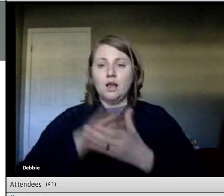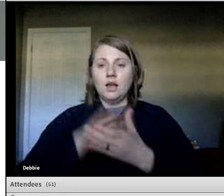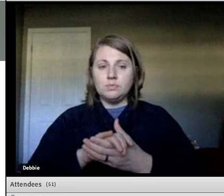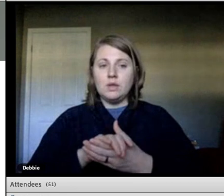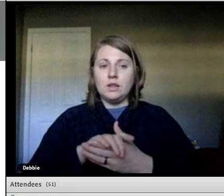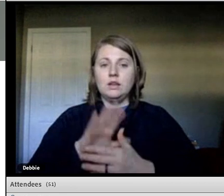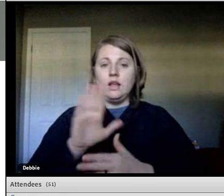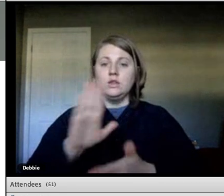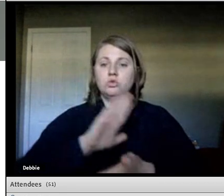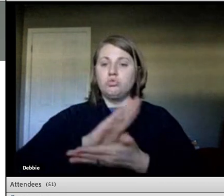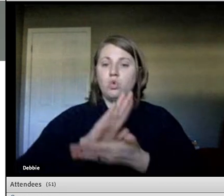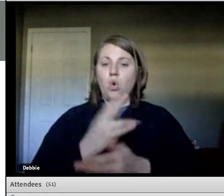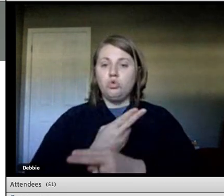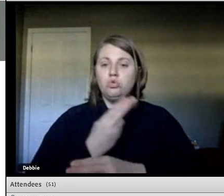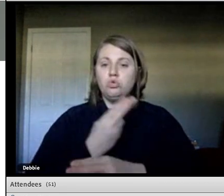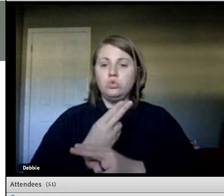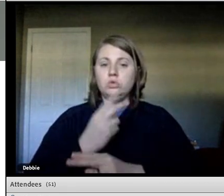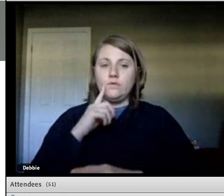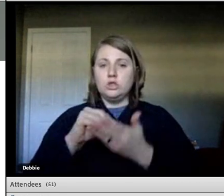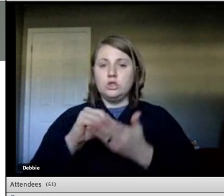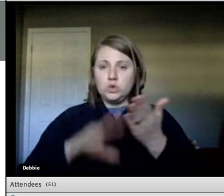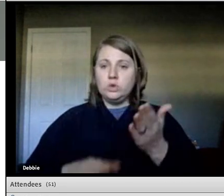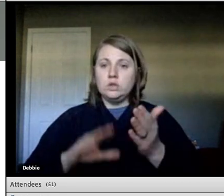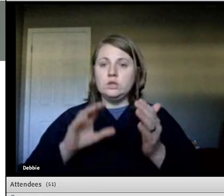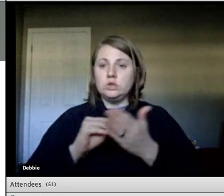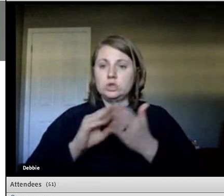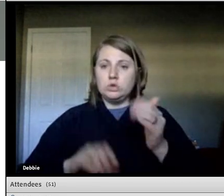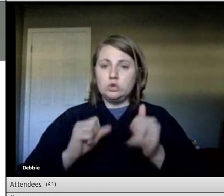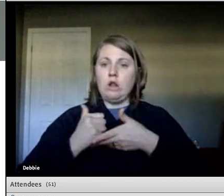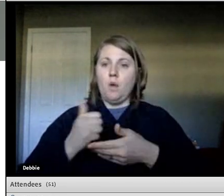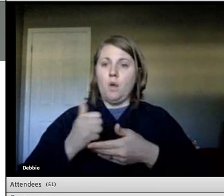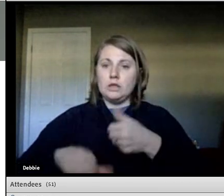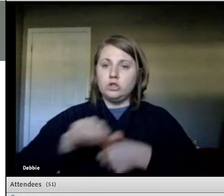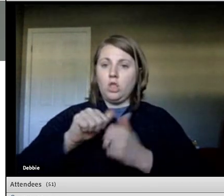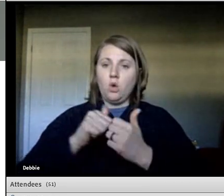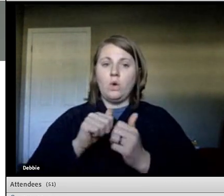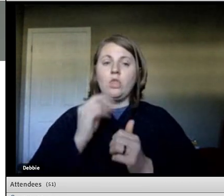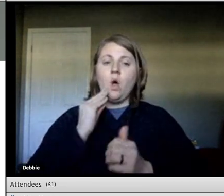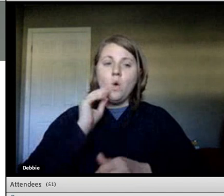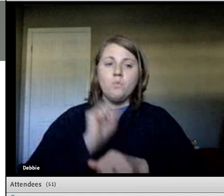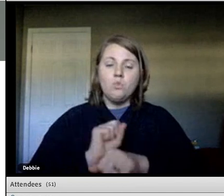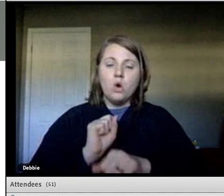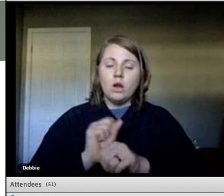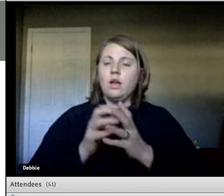so the students could help each other with homework. There's a lot of great uses for it,